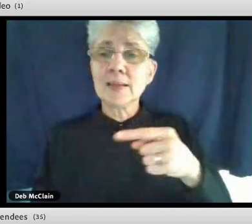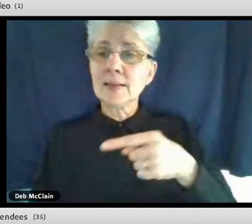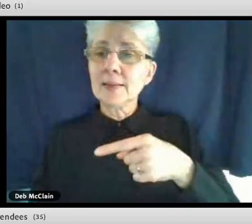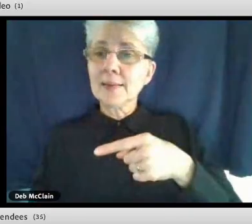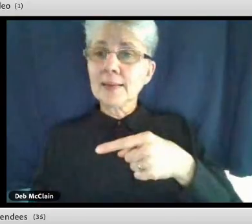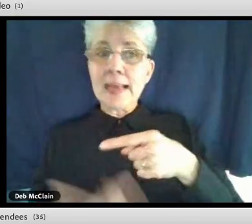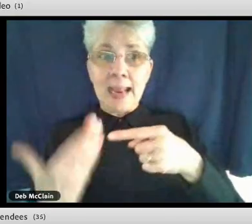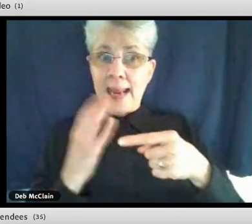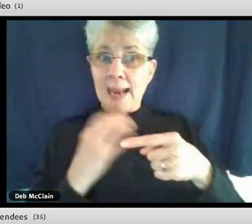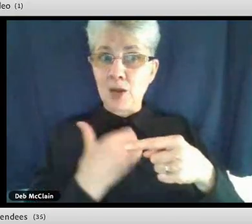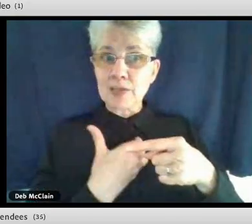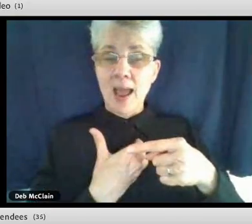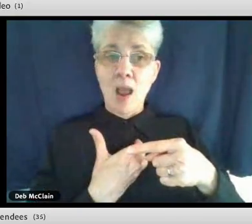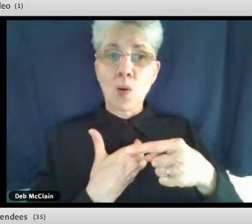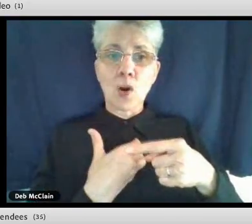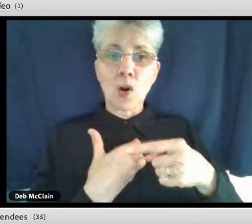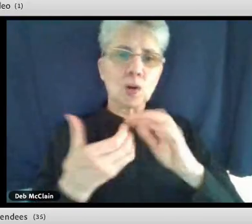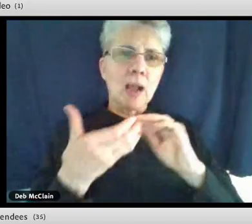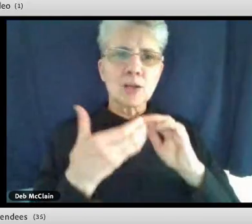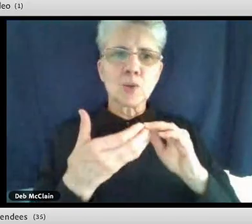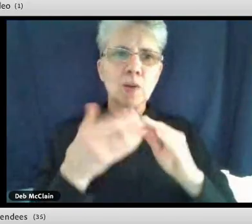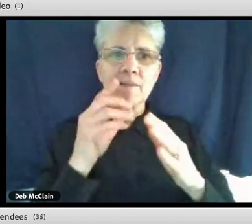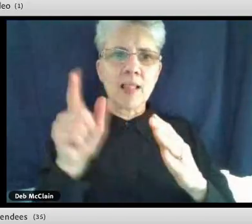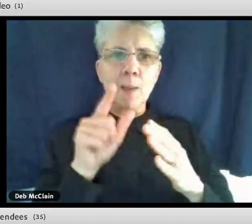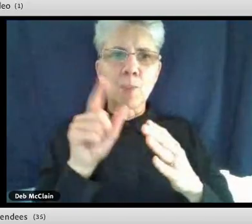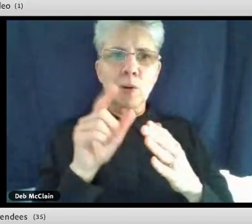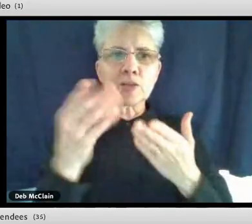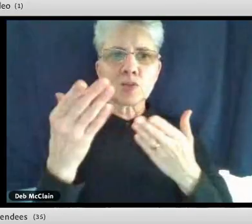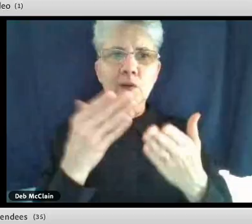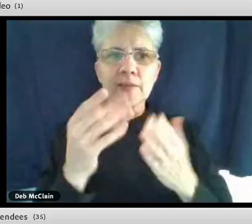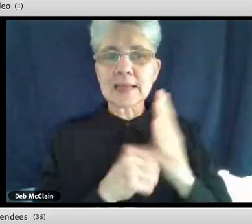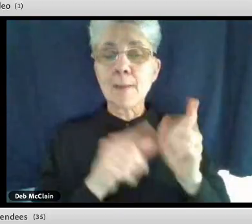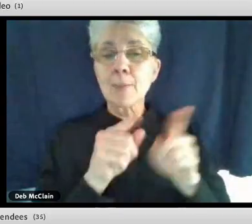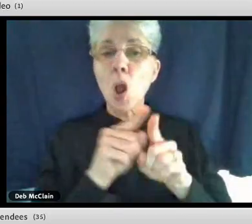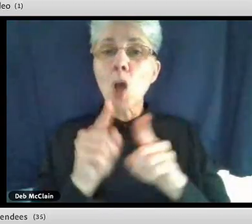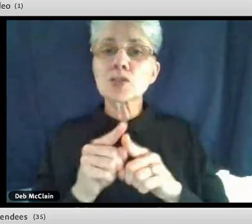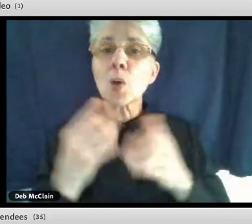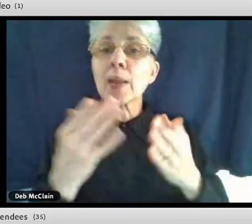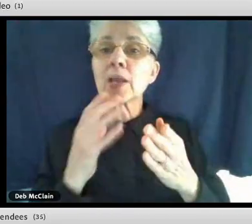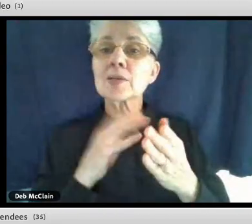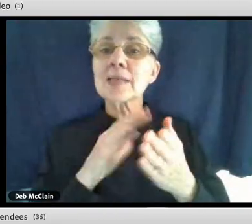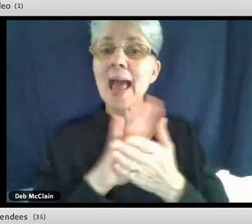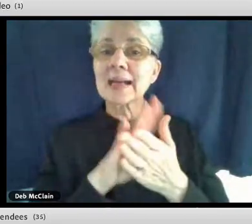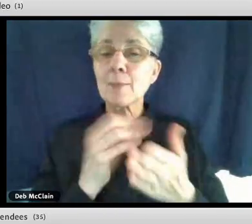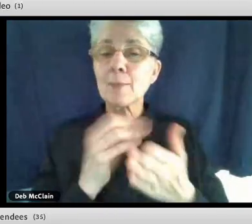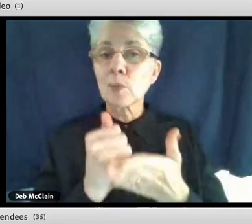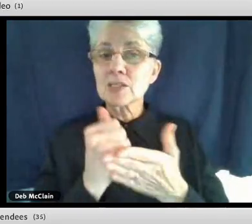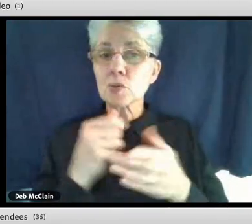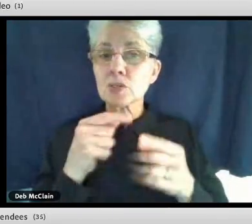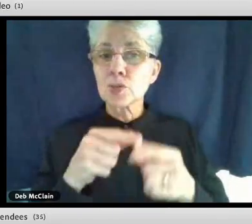but it can be something just as simple as, you know, here's our continuity of library services guide